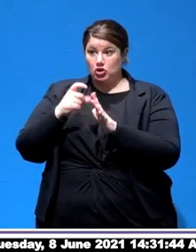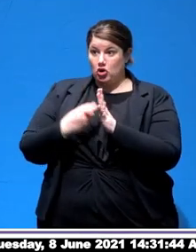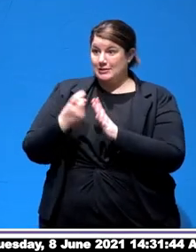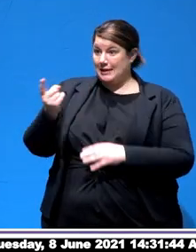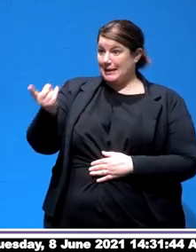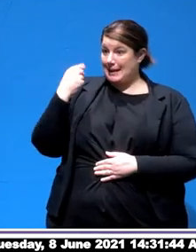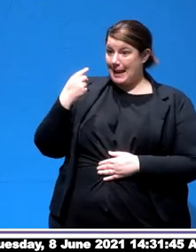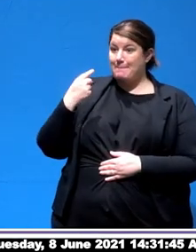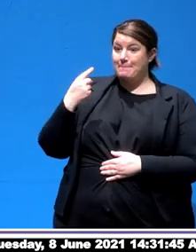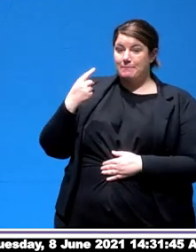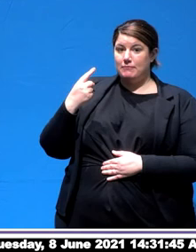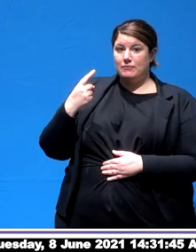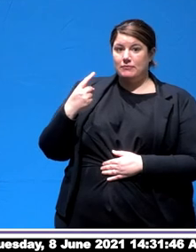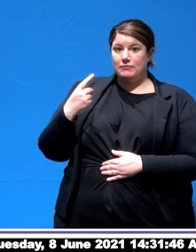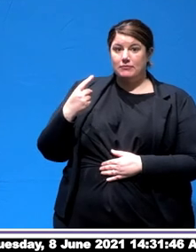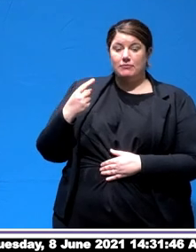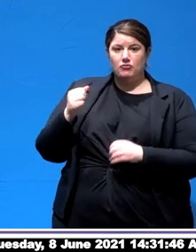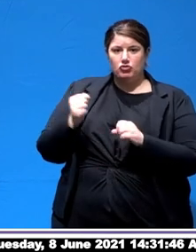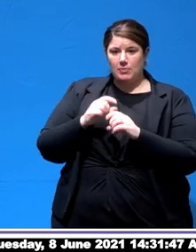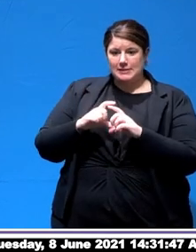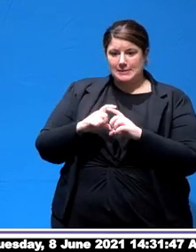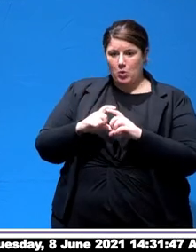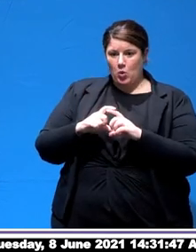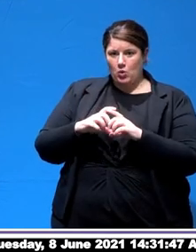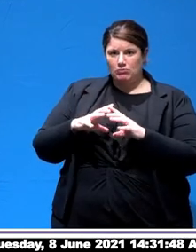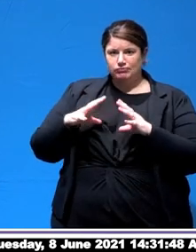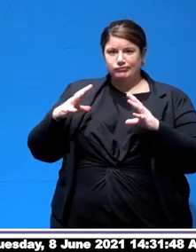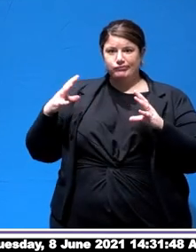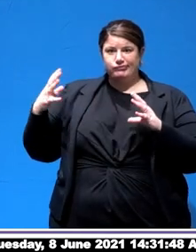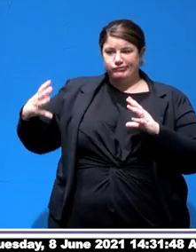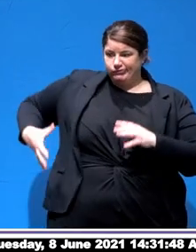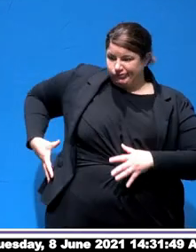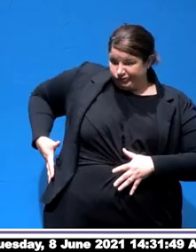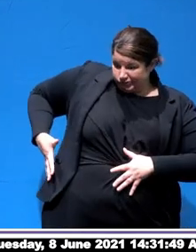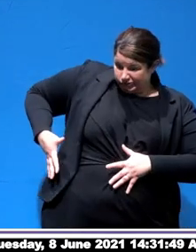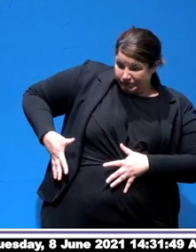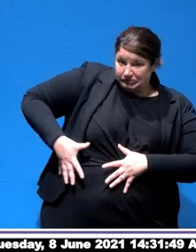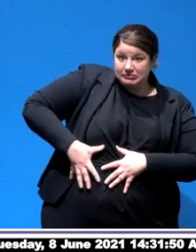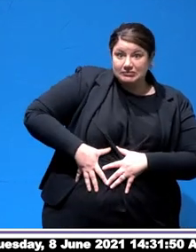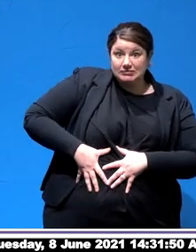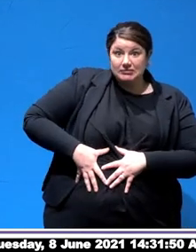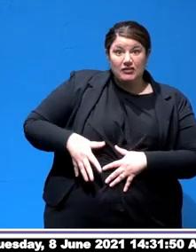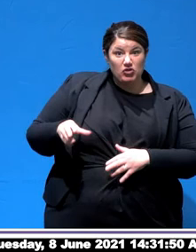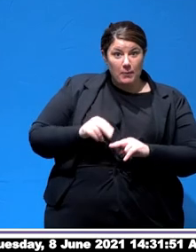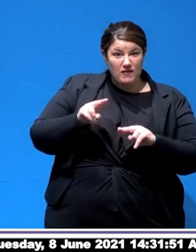expanded into what we saw in photographs. Is that what you were told? Yes, yes. That's what --- yes.